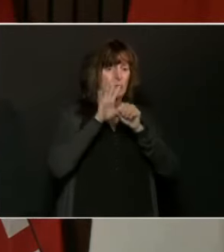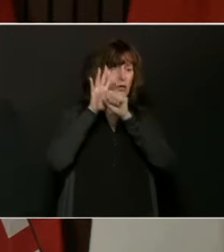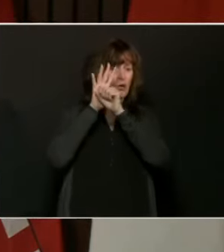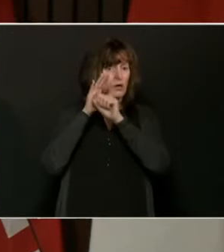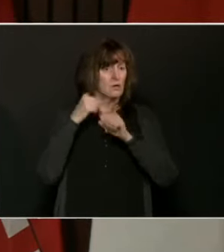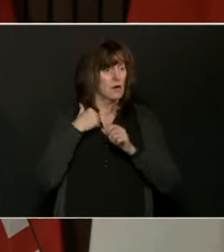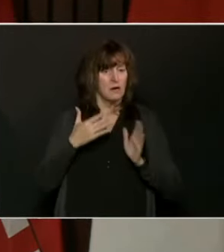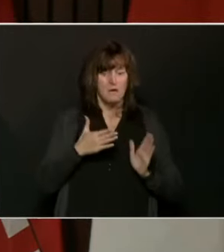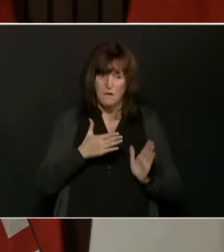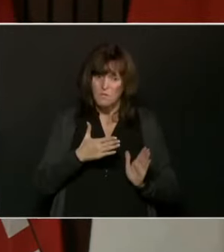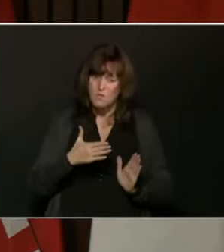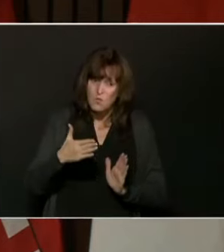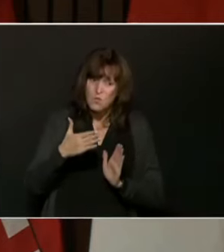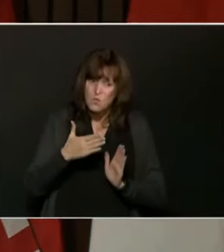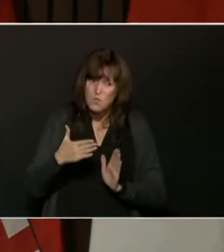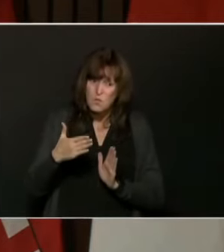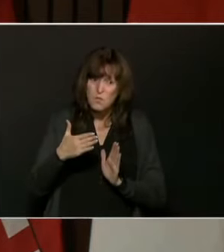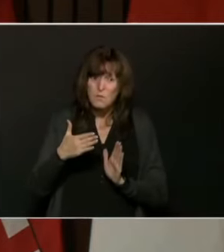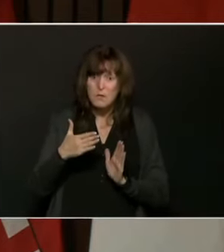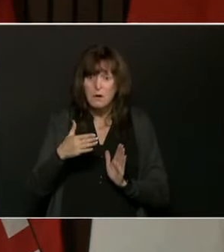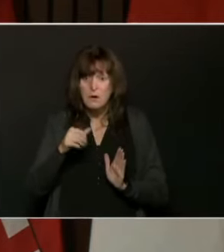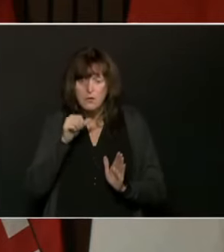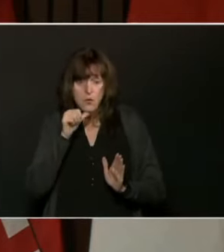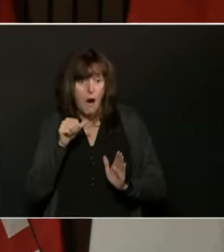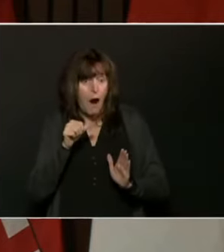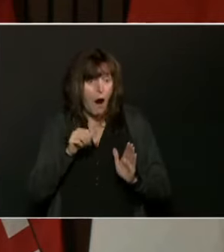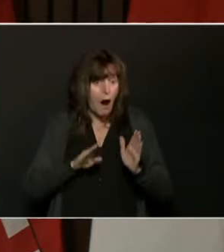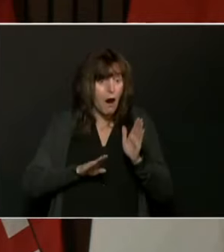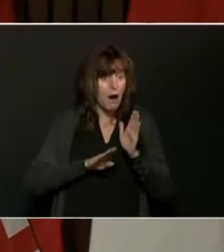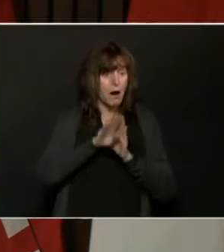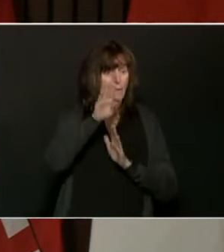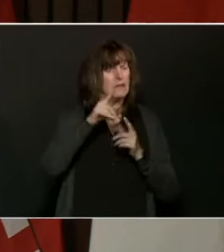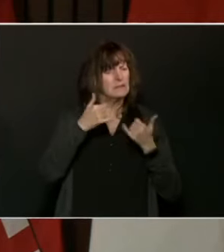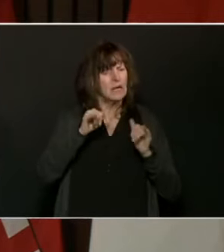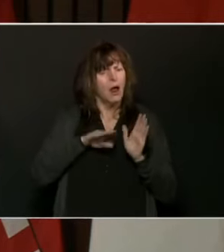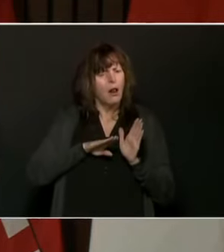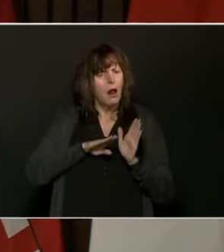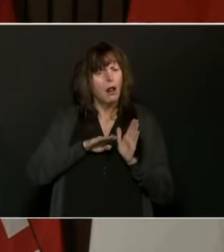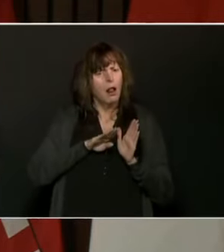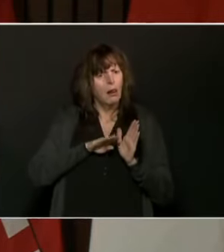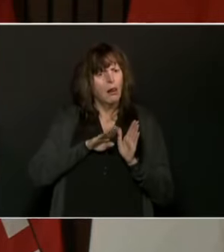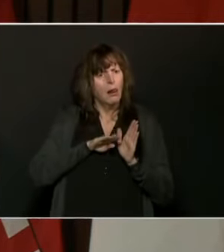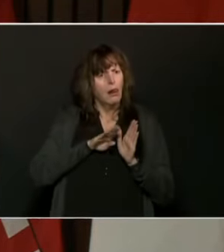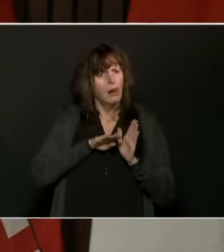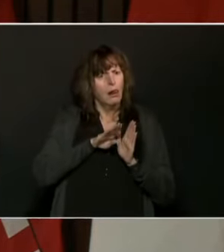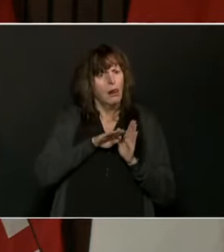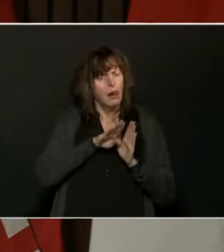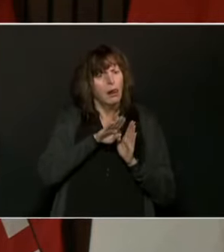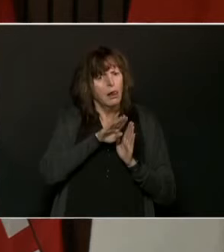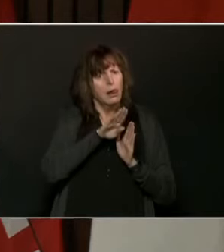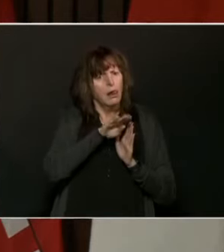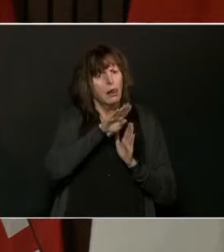THREE MONTHS AHEAD, OF A NUMBER OF OTHER JURISDICTIONS.